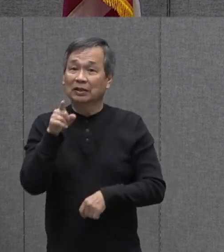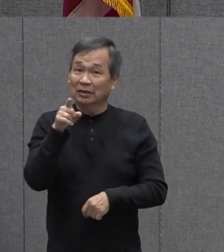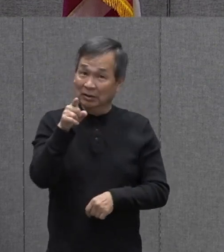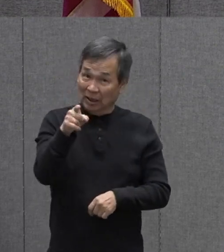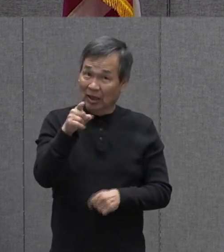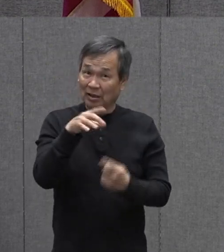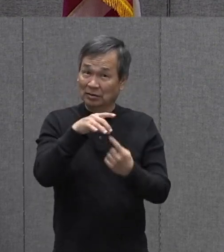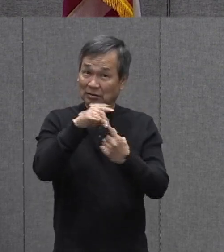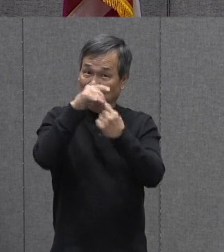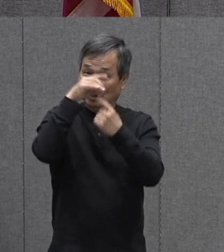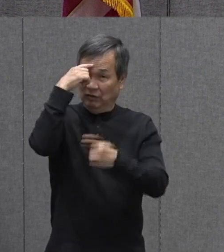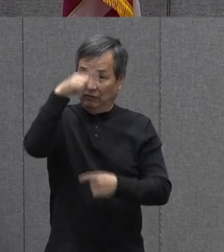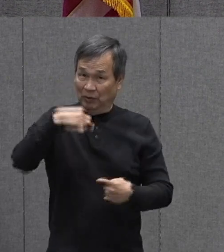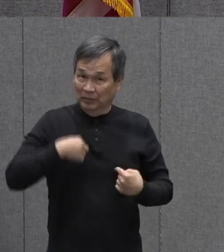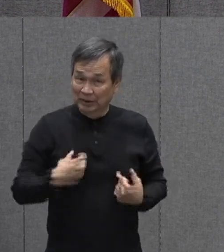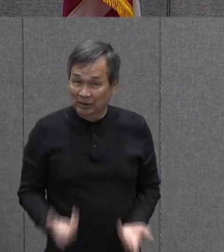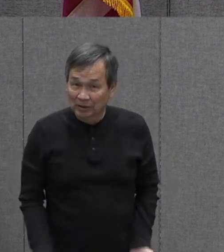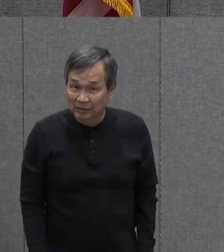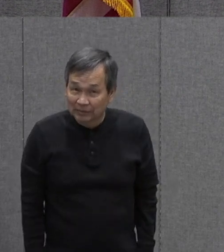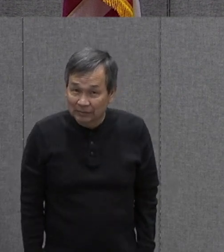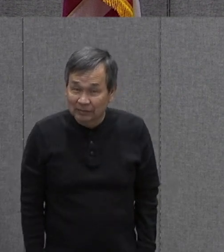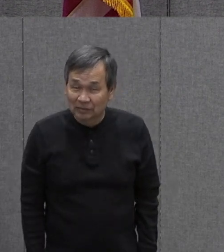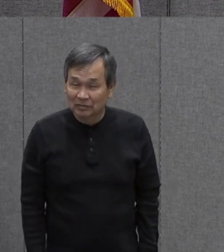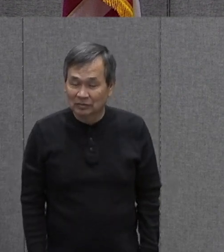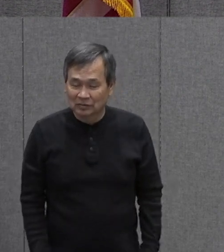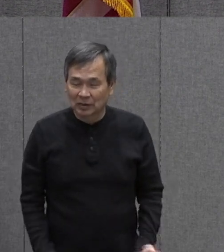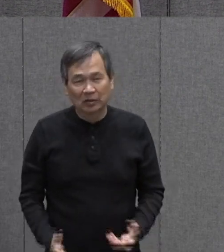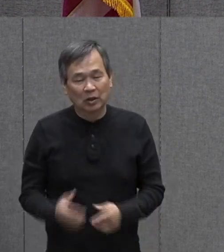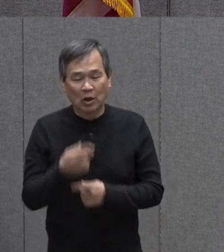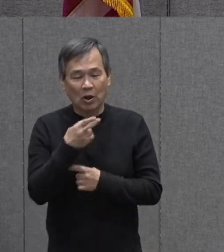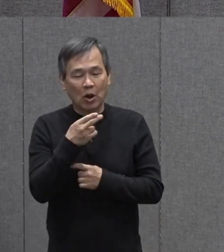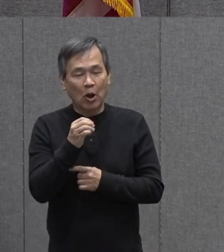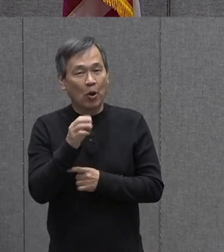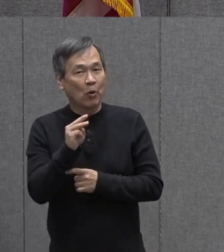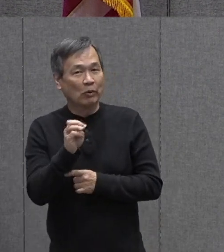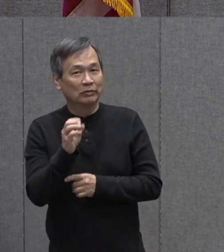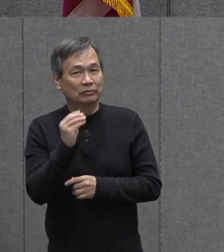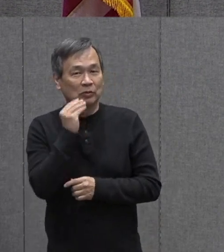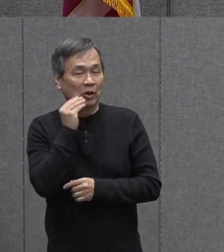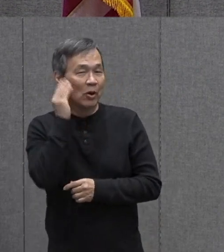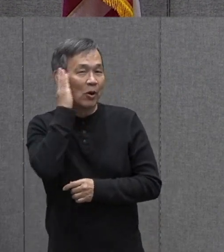And the very first thing I think about is home, where we live here in New Mexico.